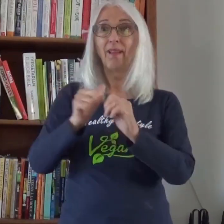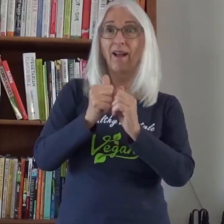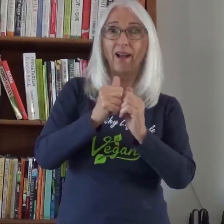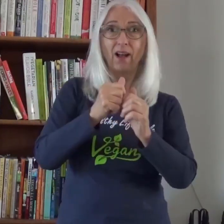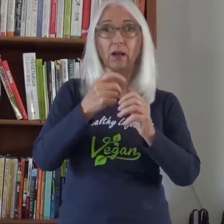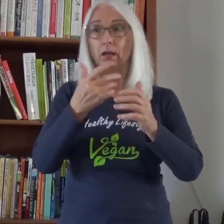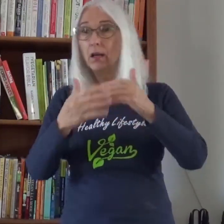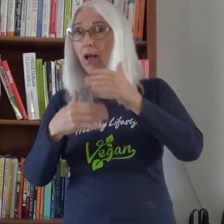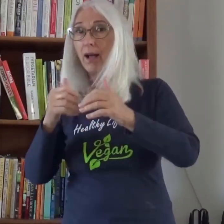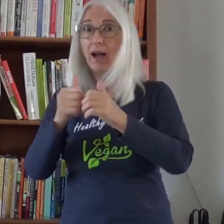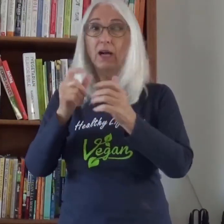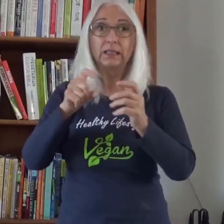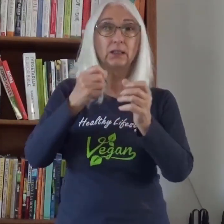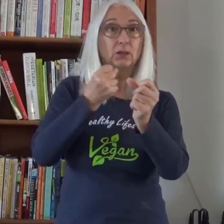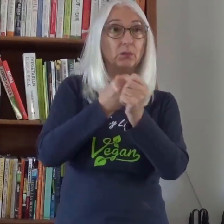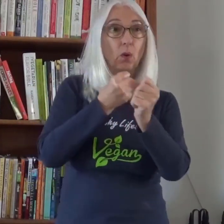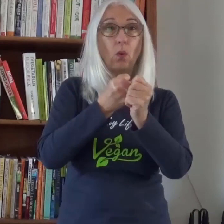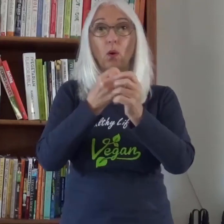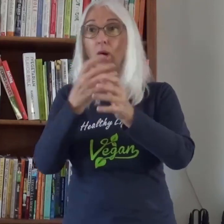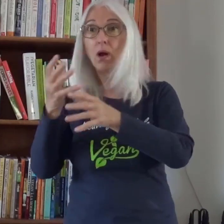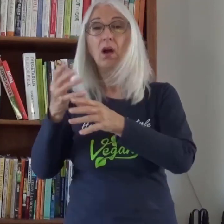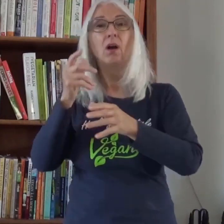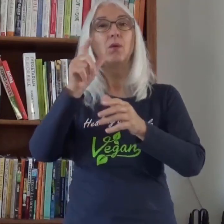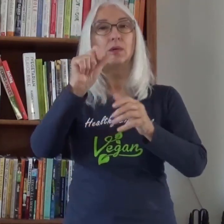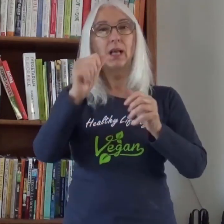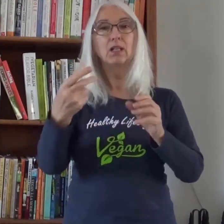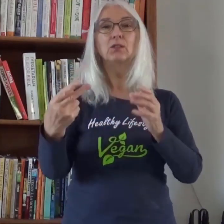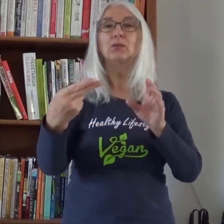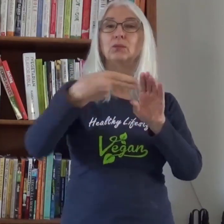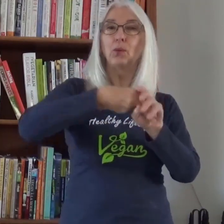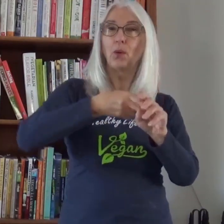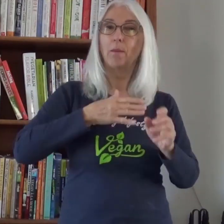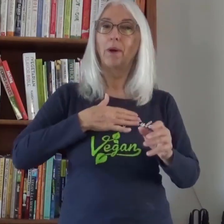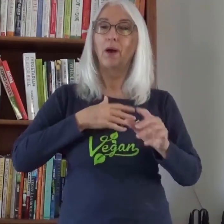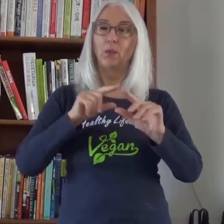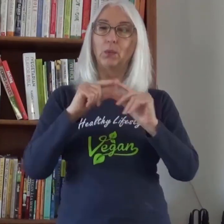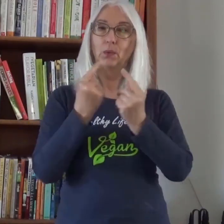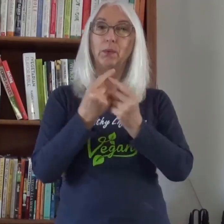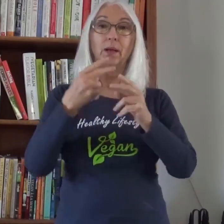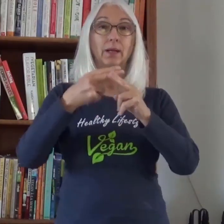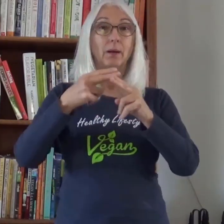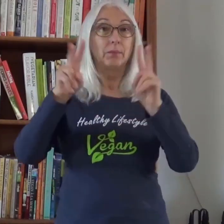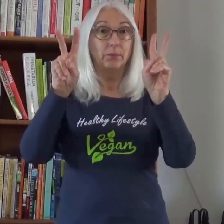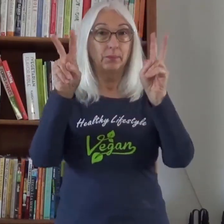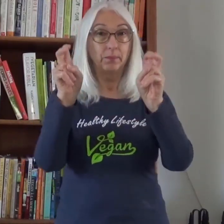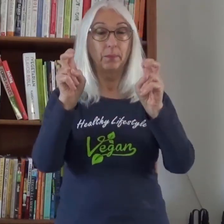how to start and need some supportive, you can join my group called